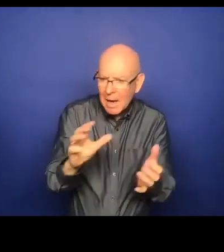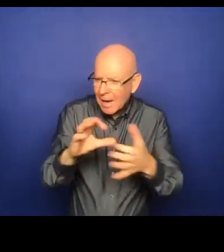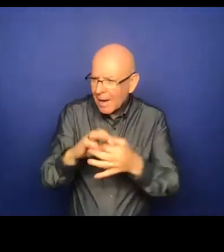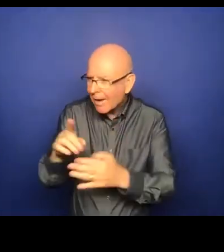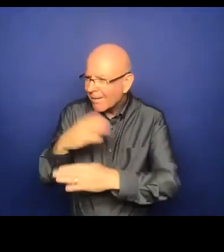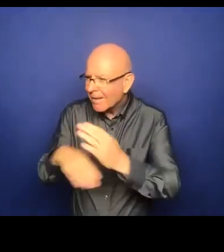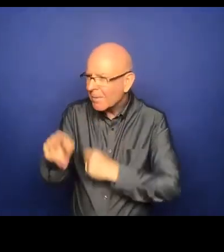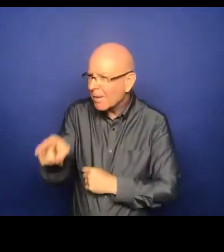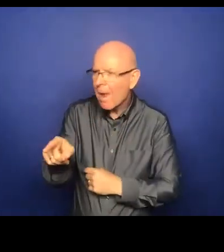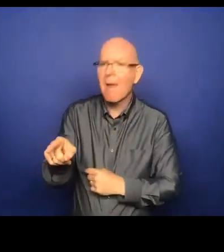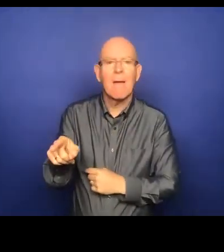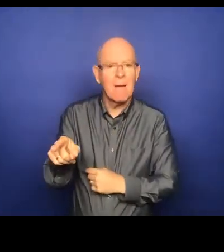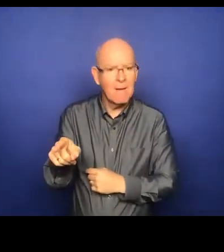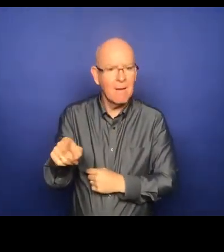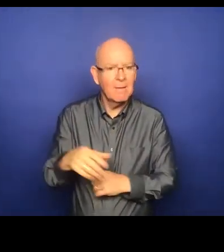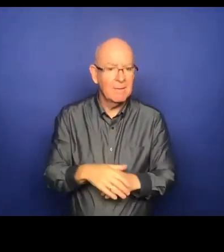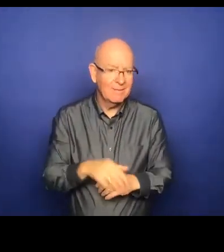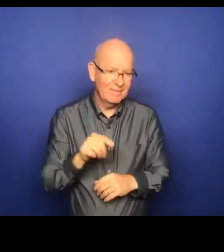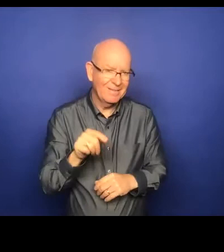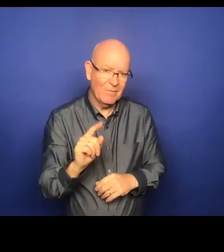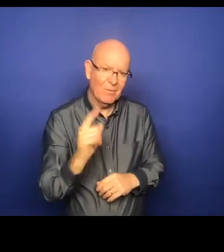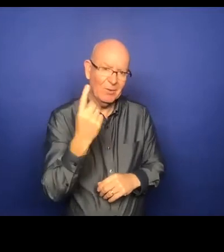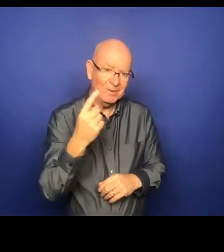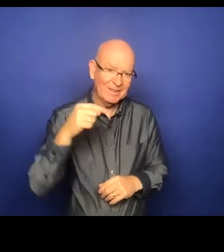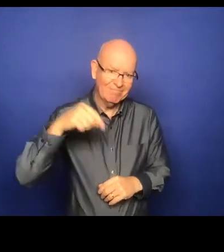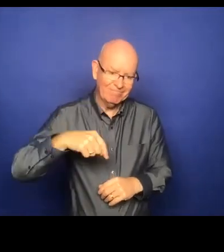Toolkit tried to address that gap why we